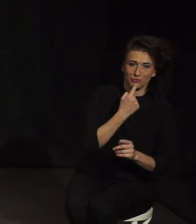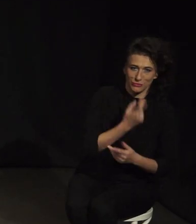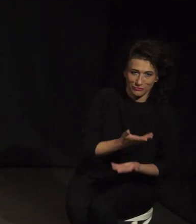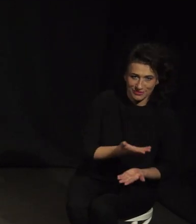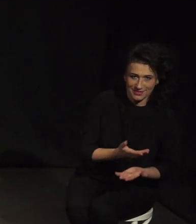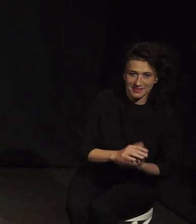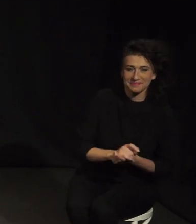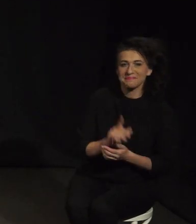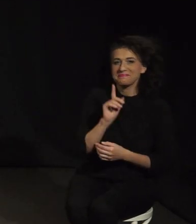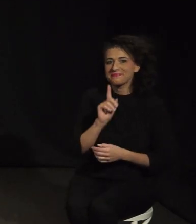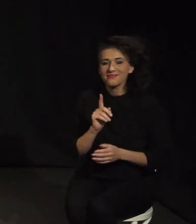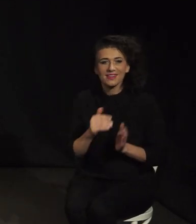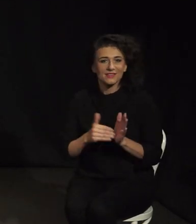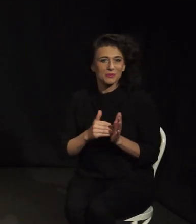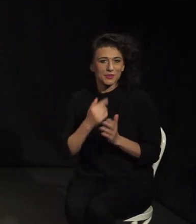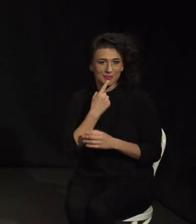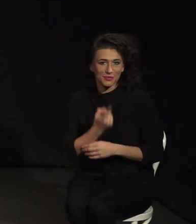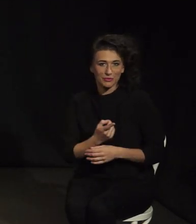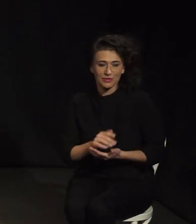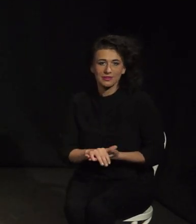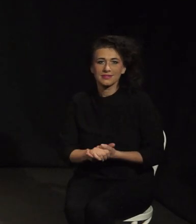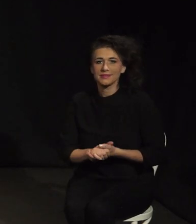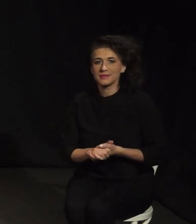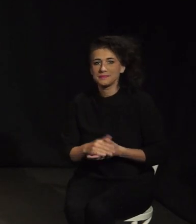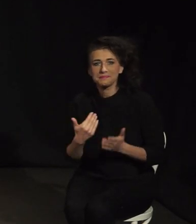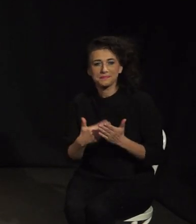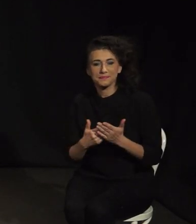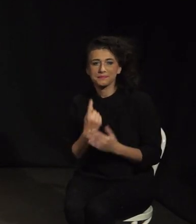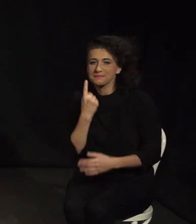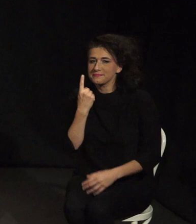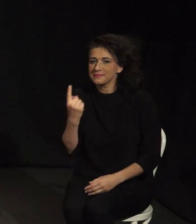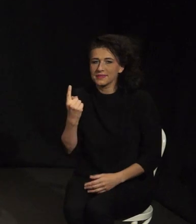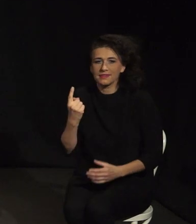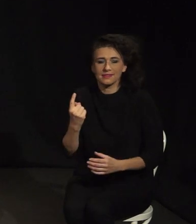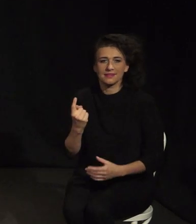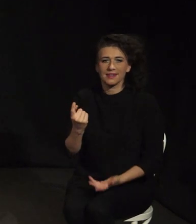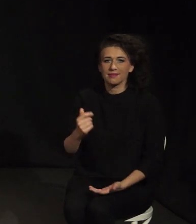She is one of the greatest ladies of Polish theatre.